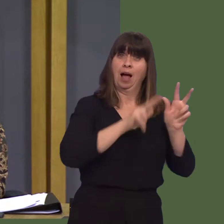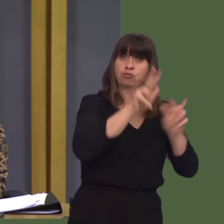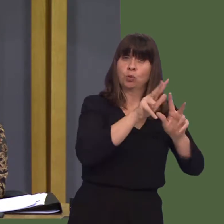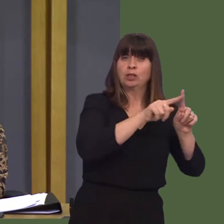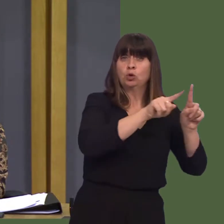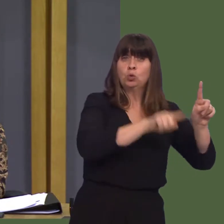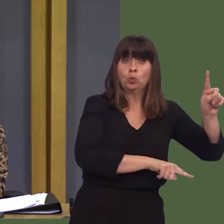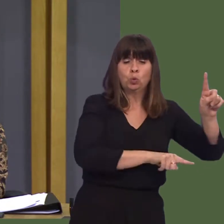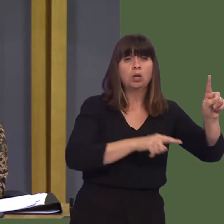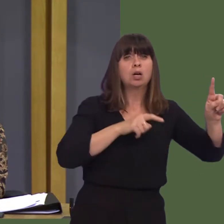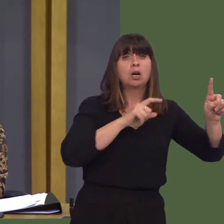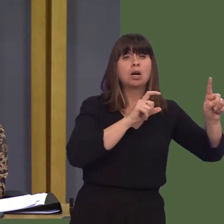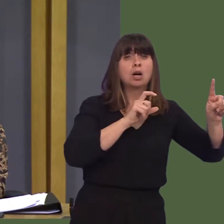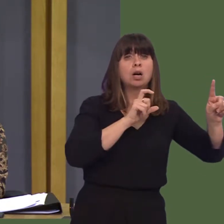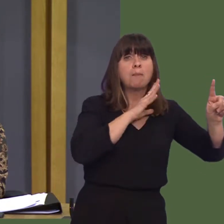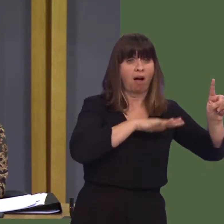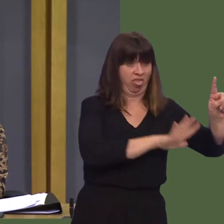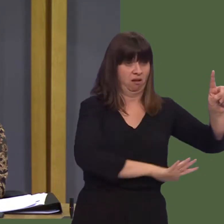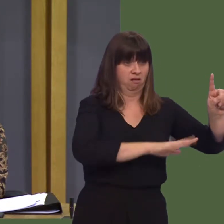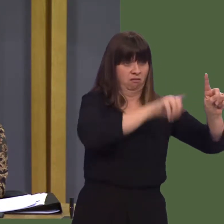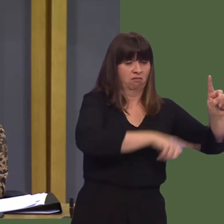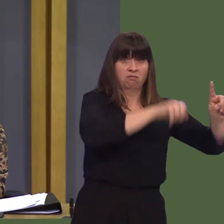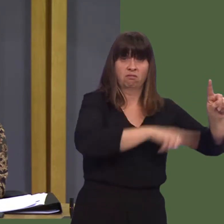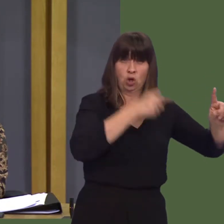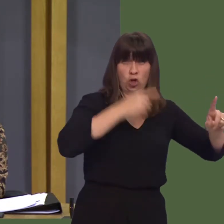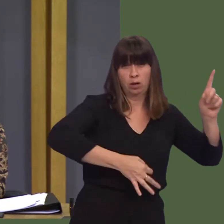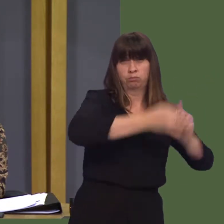on your own recently published feasibility study.